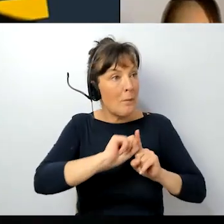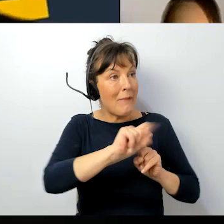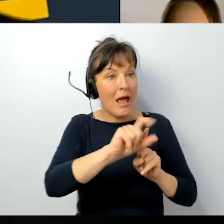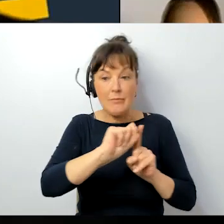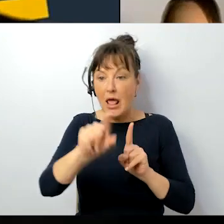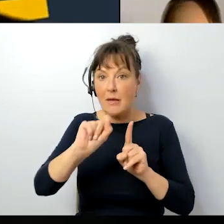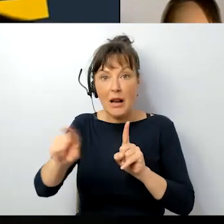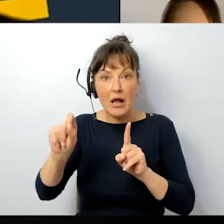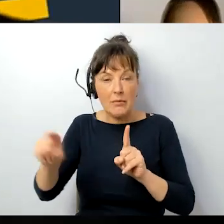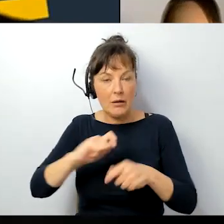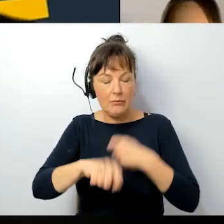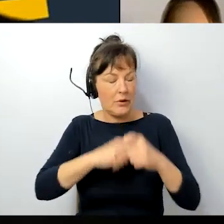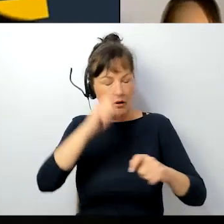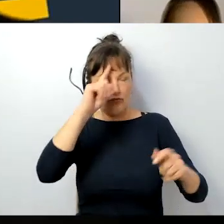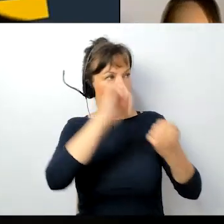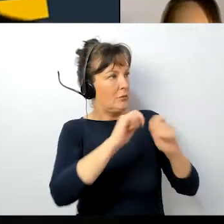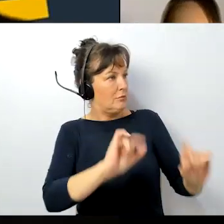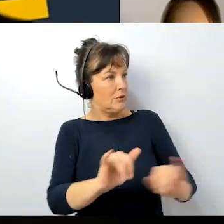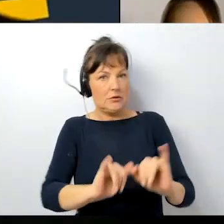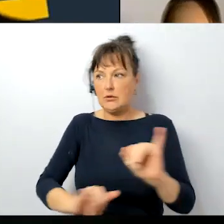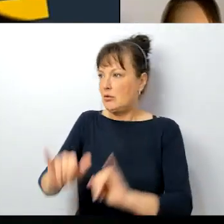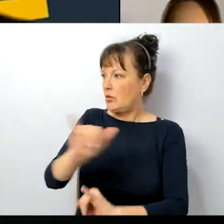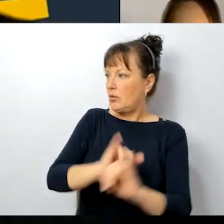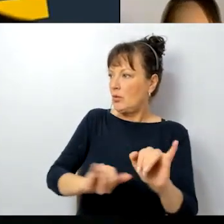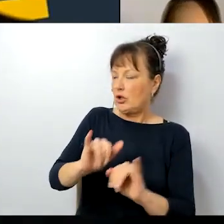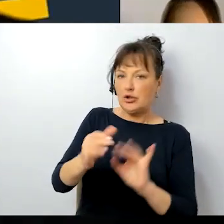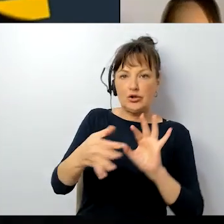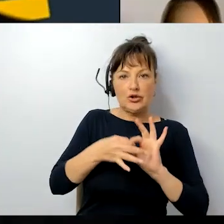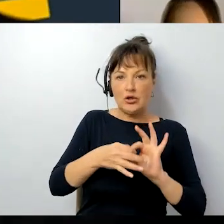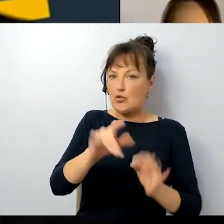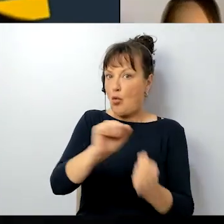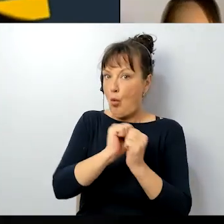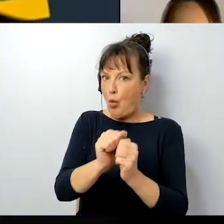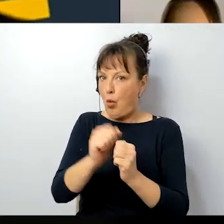yourself of what you've applied for - especially if you're applying for more than one it can be